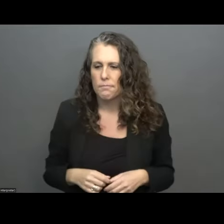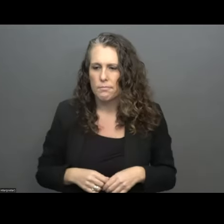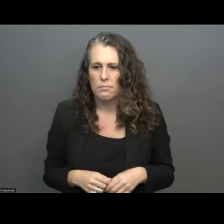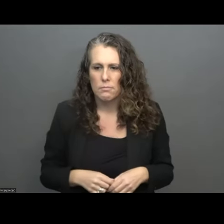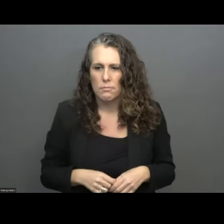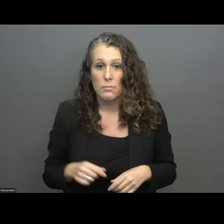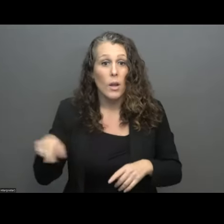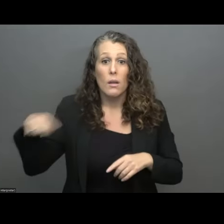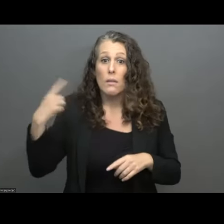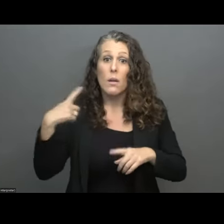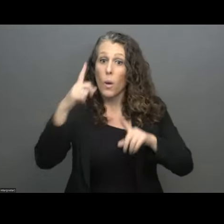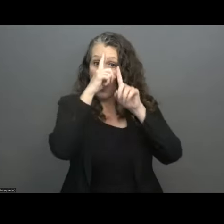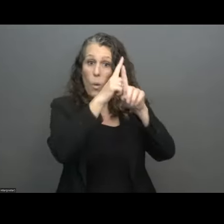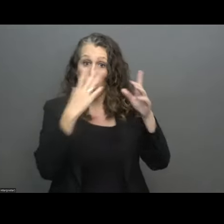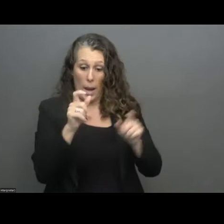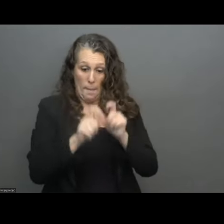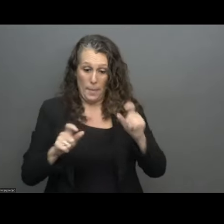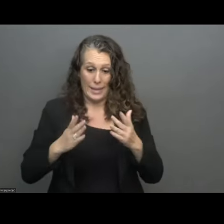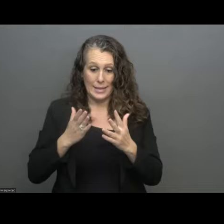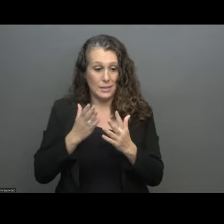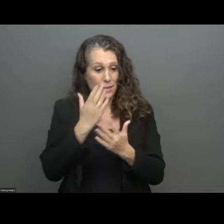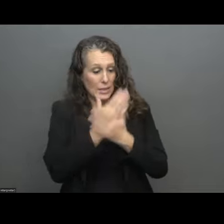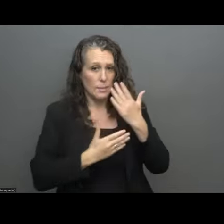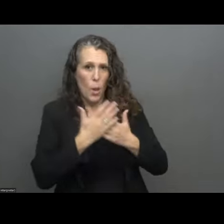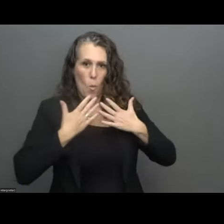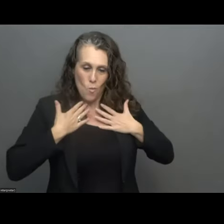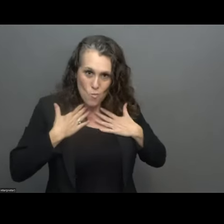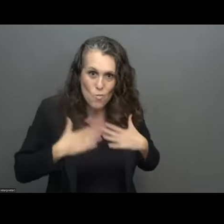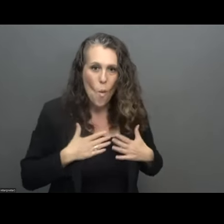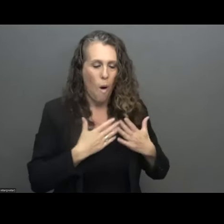have access to learning and therefore being able to acquire the skills.